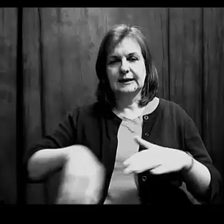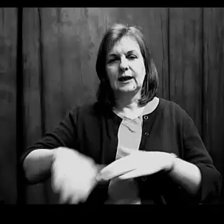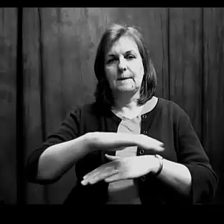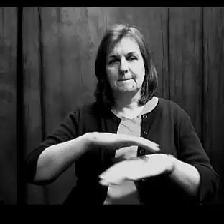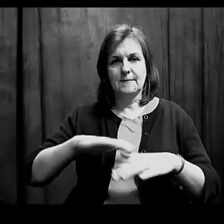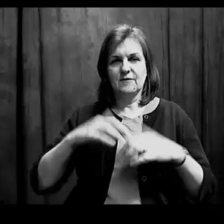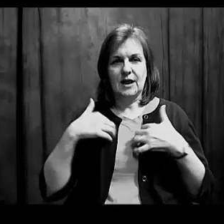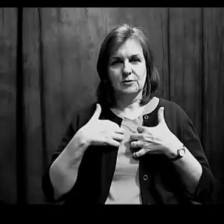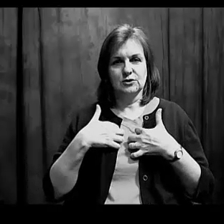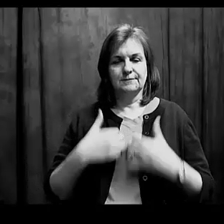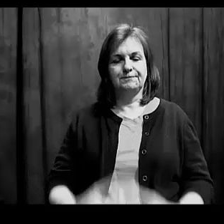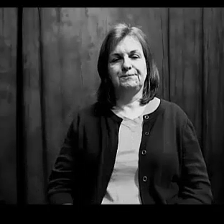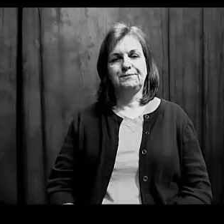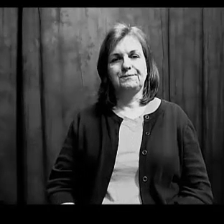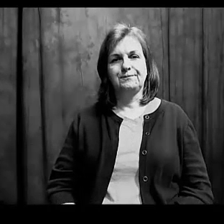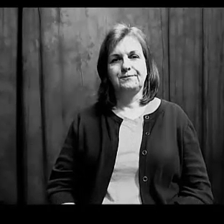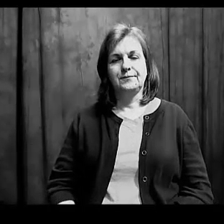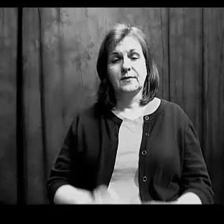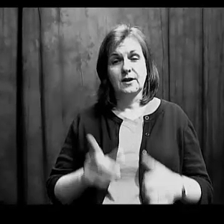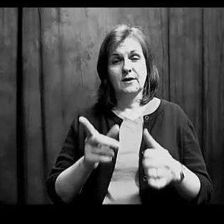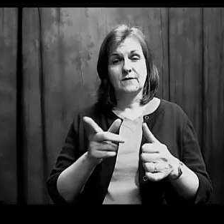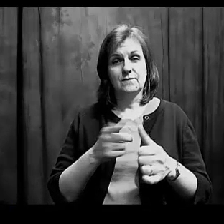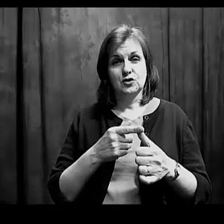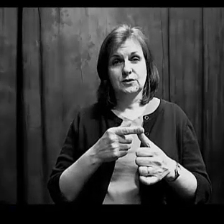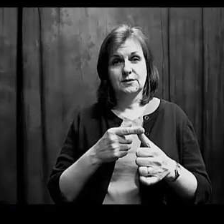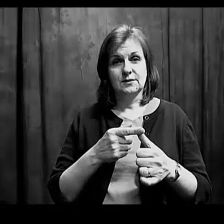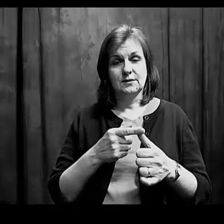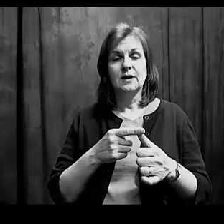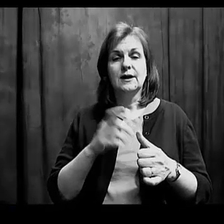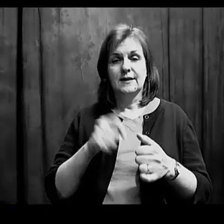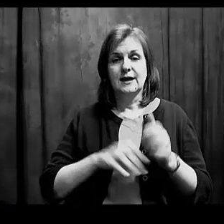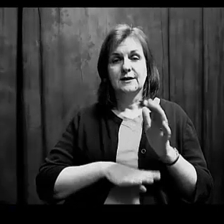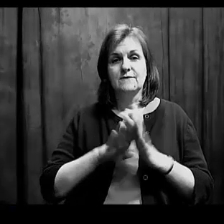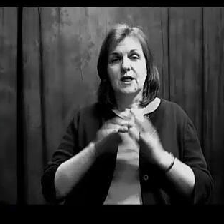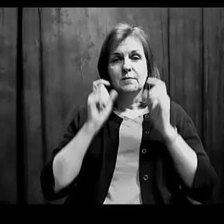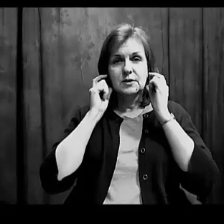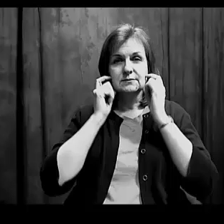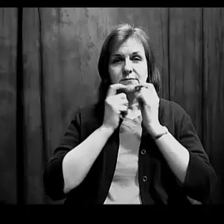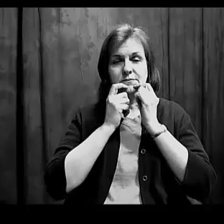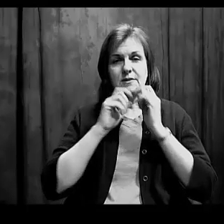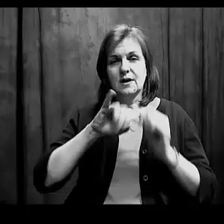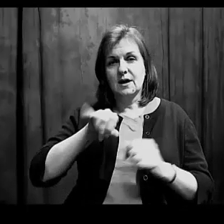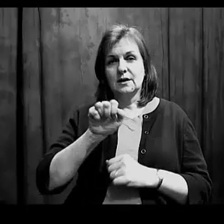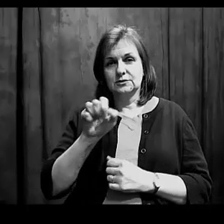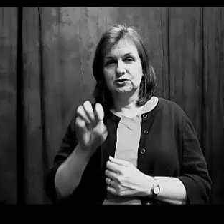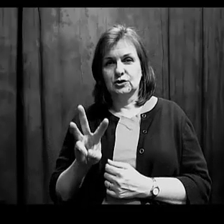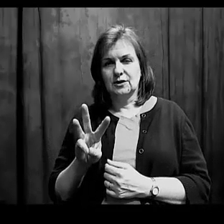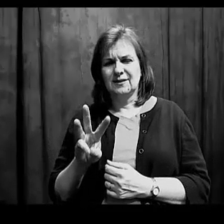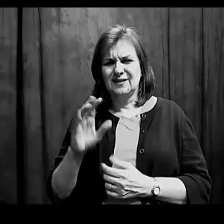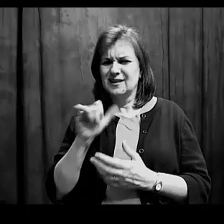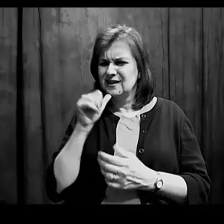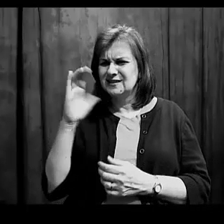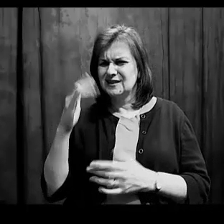so the first step to vertebrate evolution is actually the development of jaws this may not seem like anything all that exciting to you but